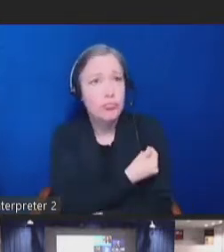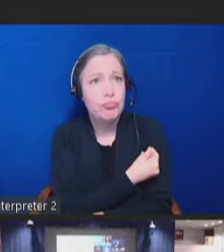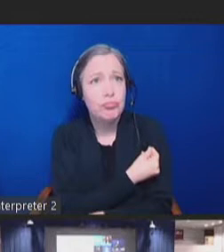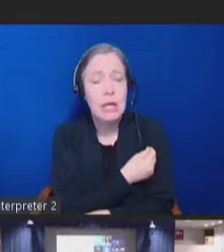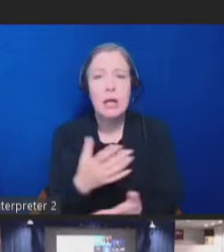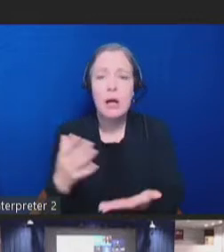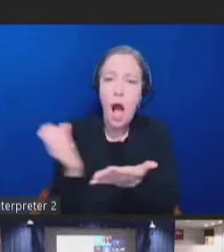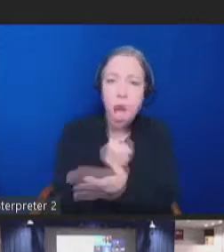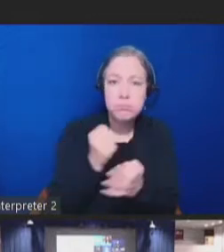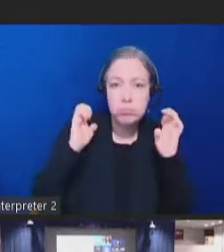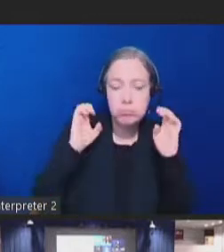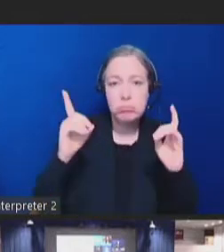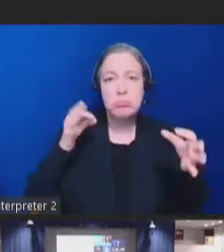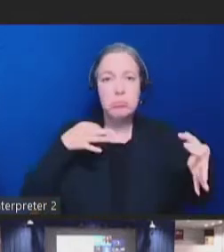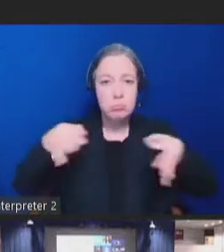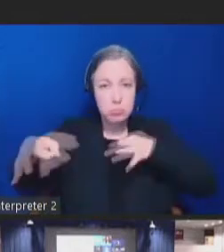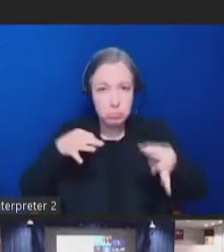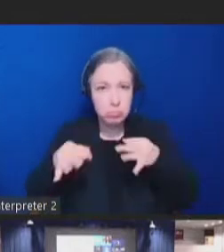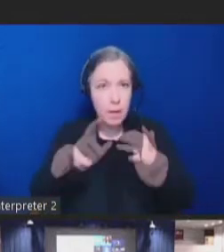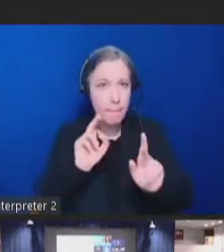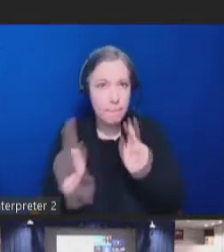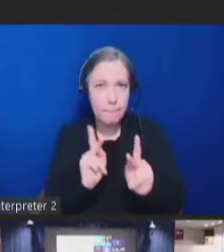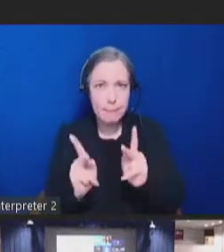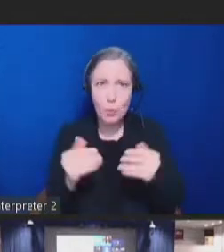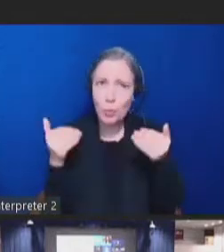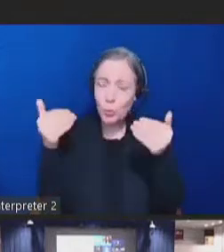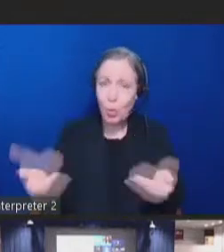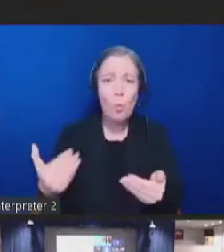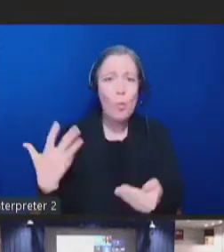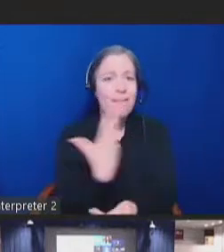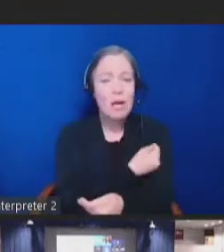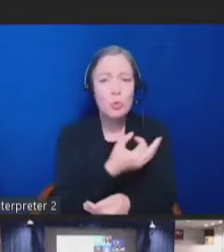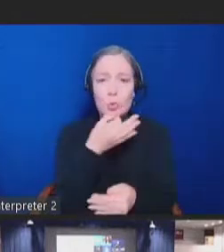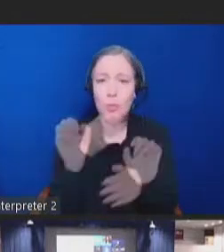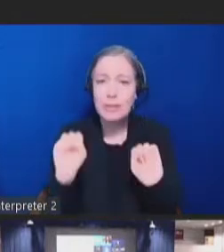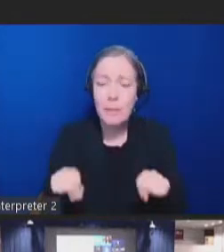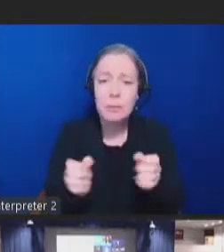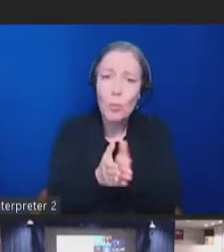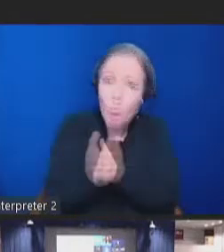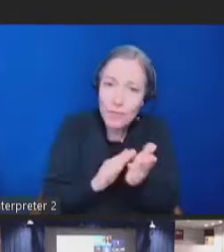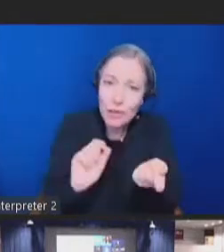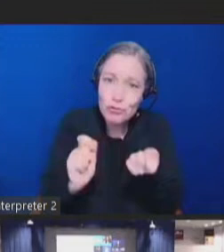can actually motivate that change in behavior. And we wanted to ensure that we were educating